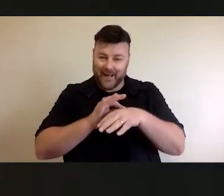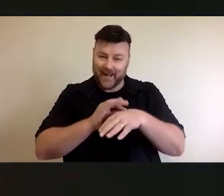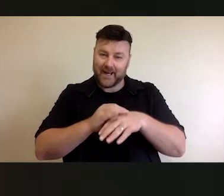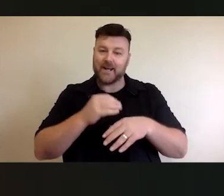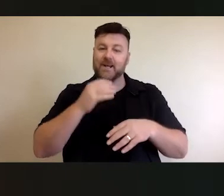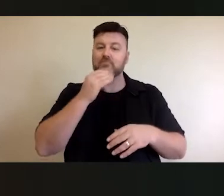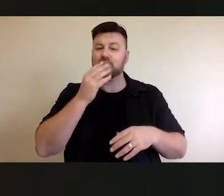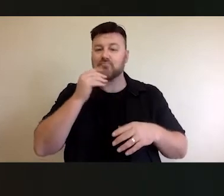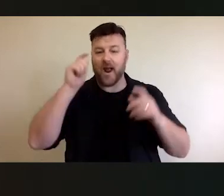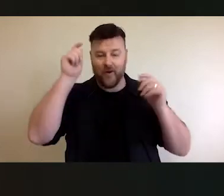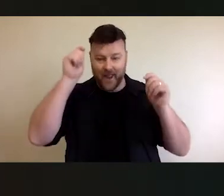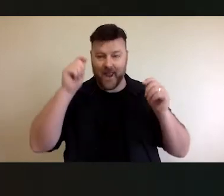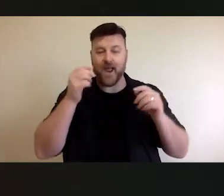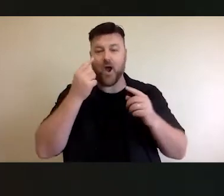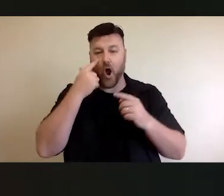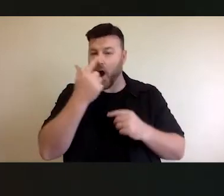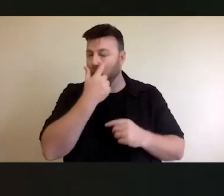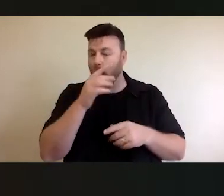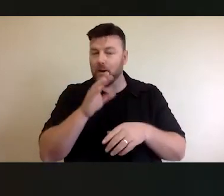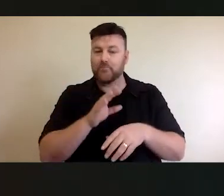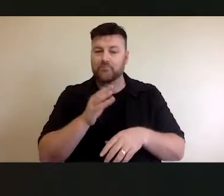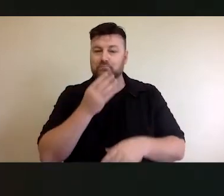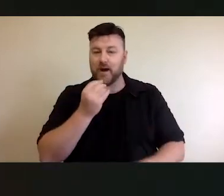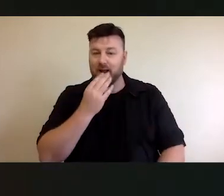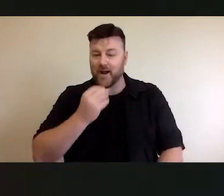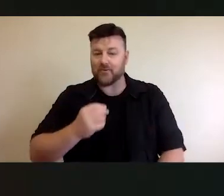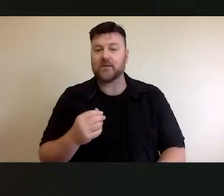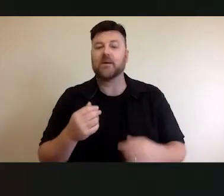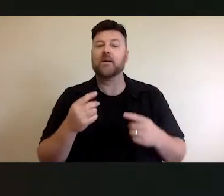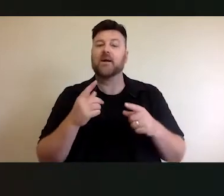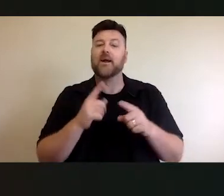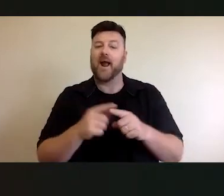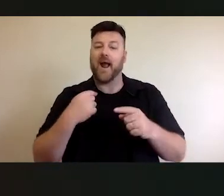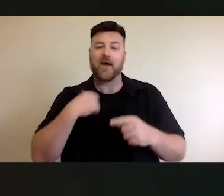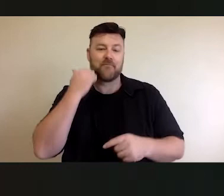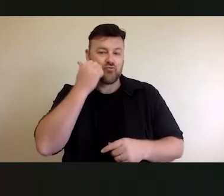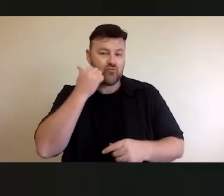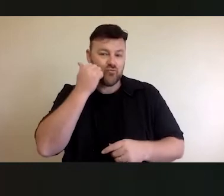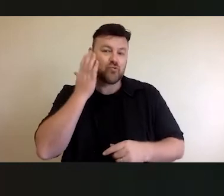and today am wearing a grey jumper sitting in front of a black backdrop.